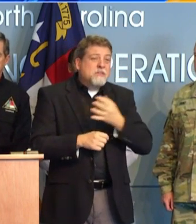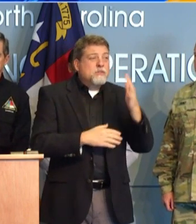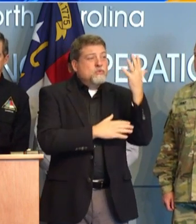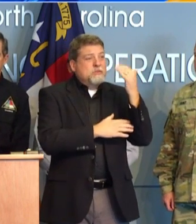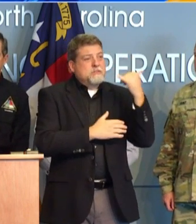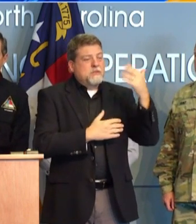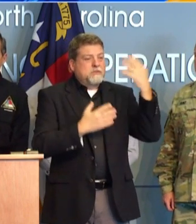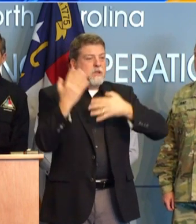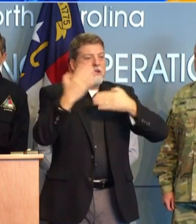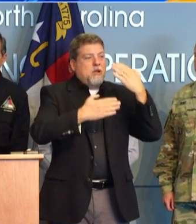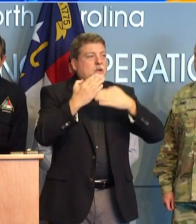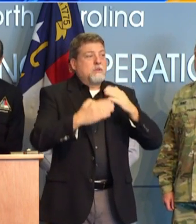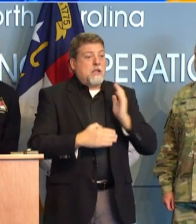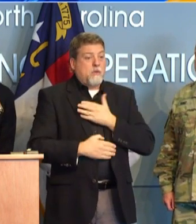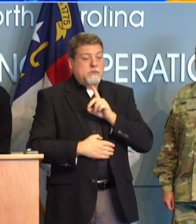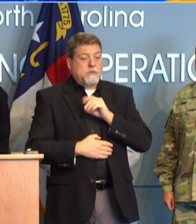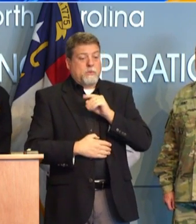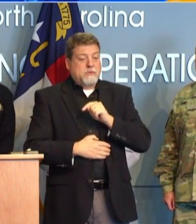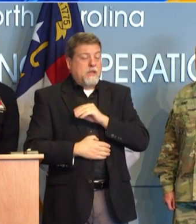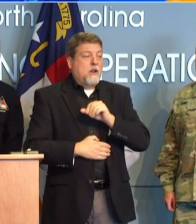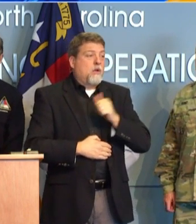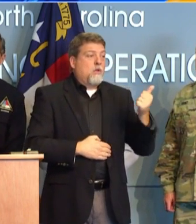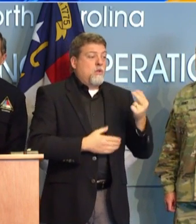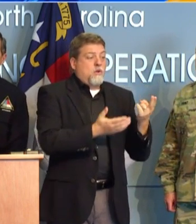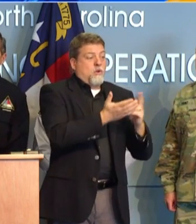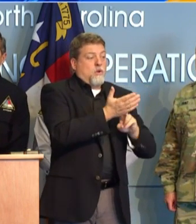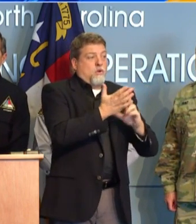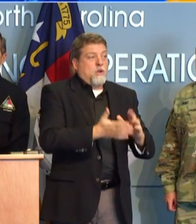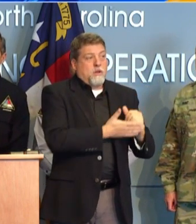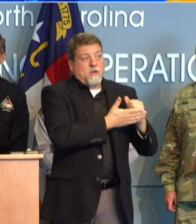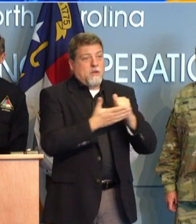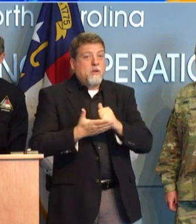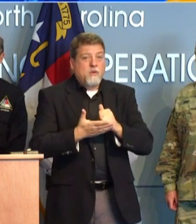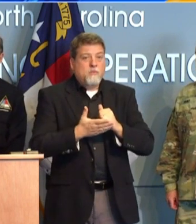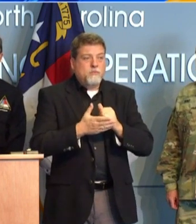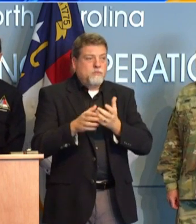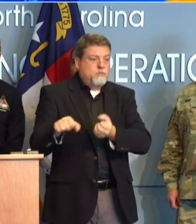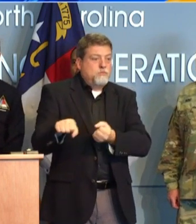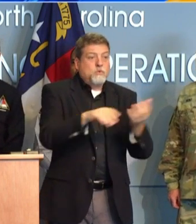RIGHT NOW IN THE FAR WESTERN COUNTIES, THEY ARE STILL DEALING WITH DOWNED TREES AND WE HAVE CONTRACT CREWS FROM